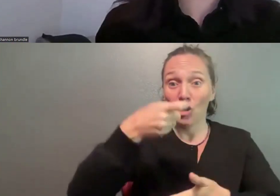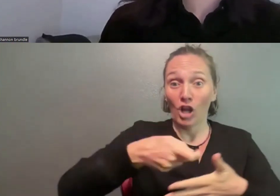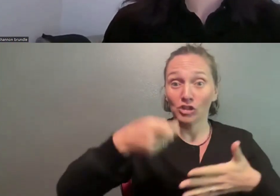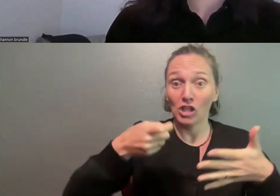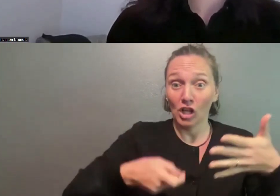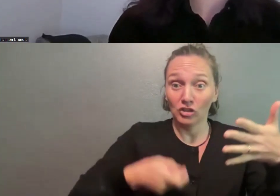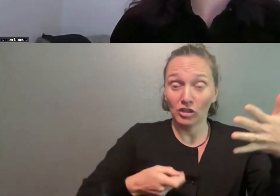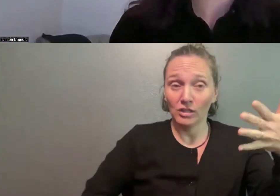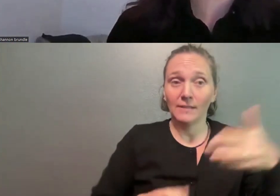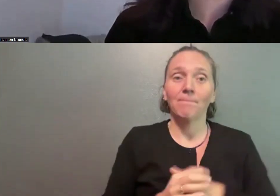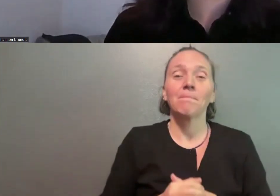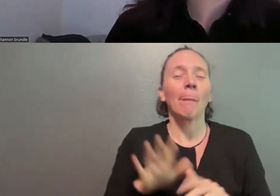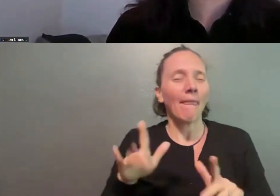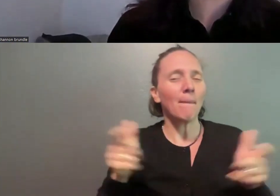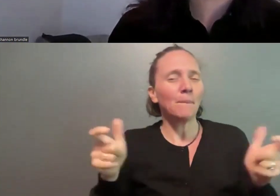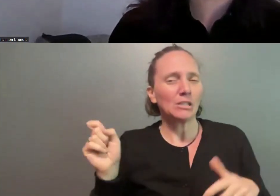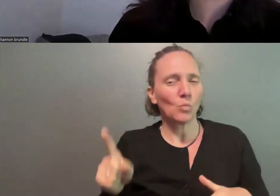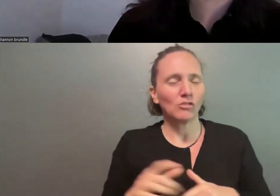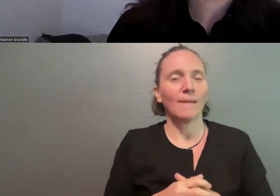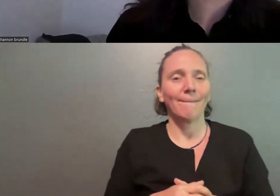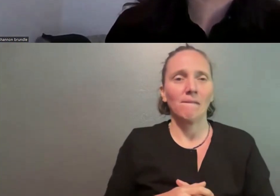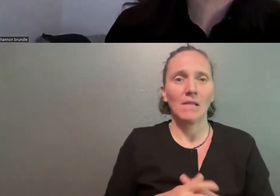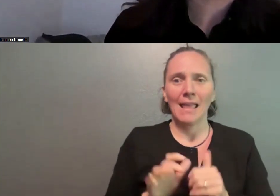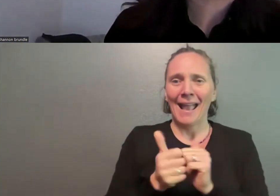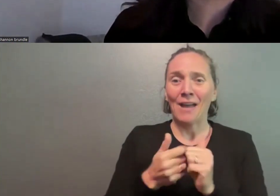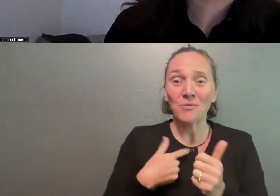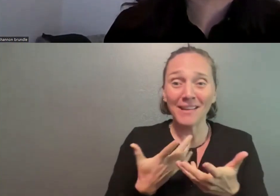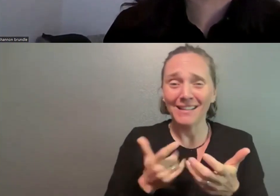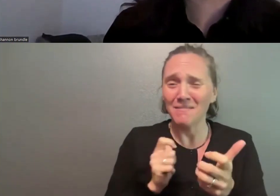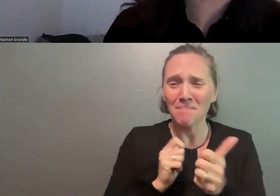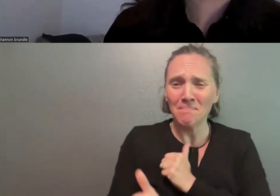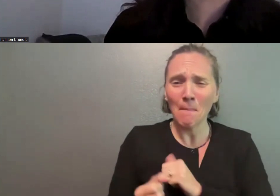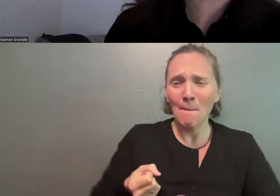which think is the most important is how do we go from sufficiency to thriving? And that is a huge question.